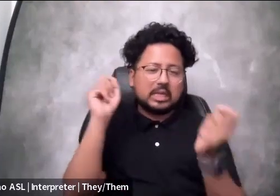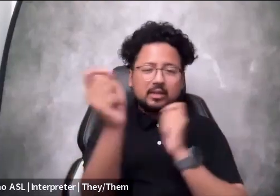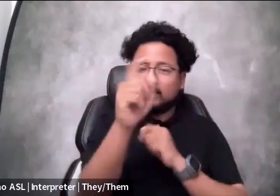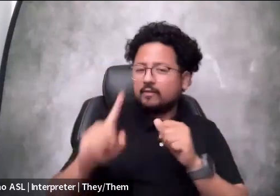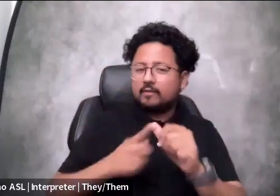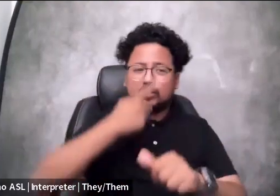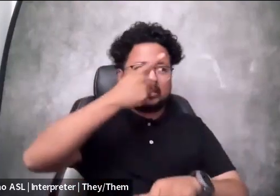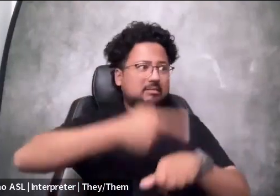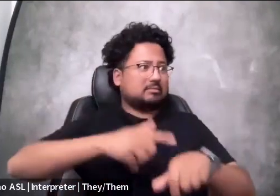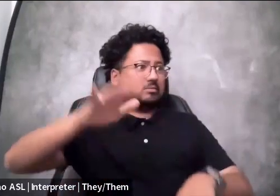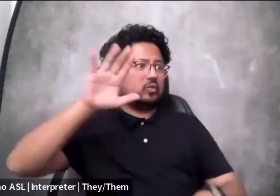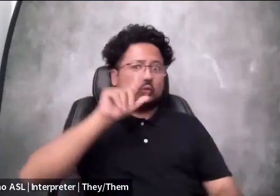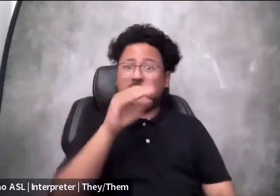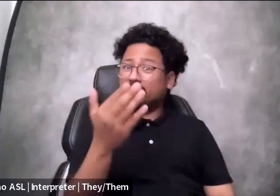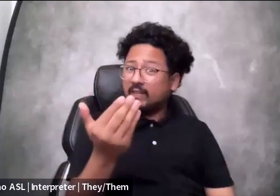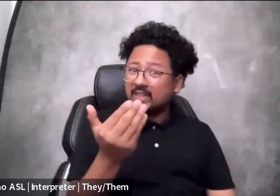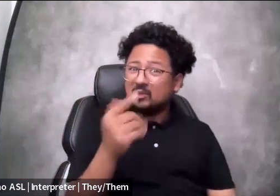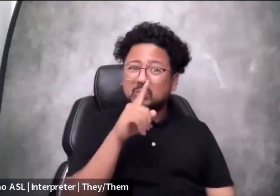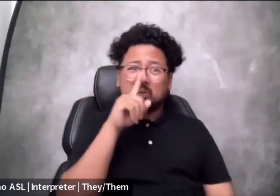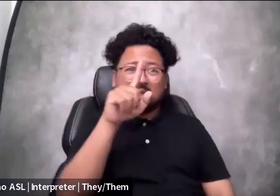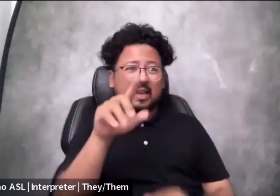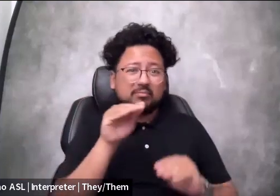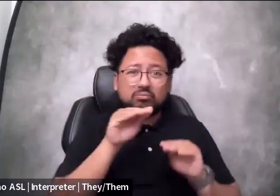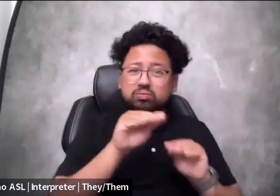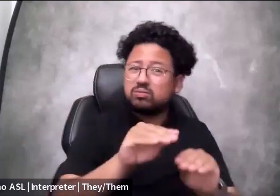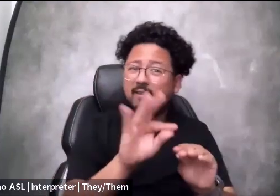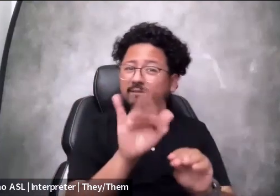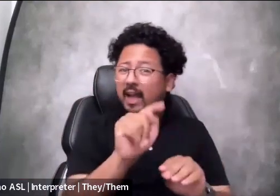to write fat into the book? Is it easier now years later?